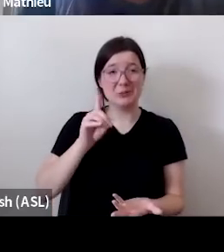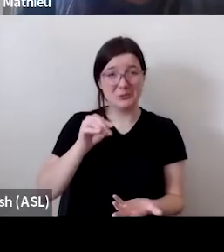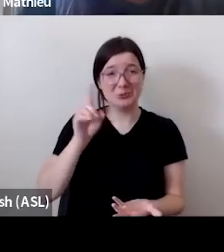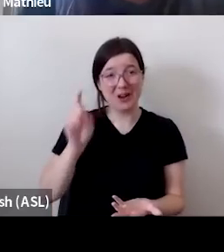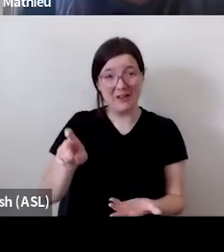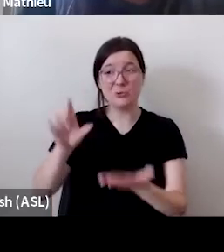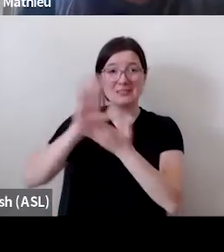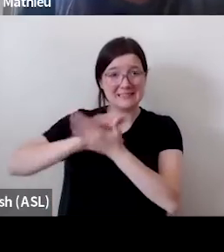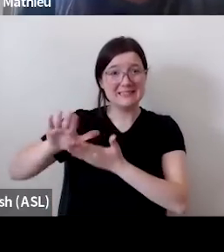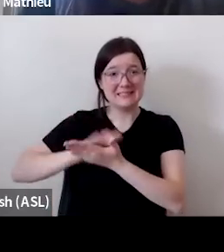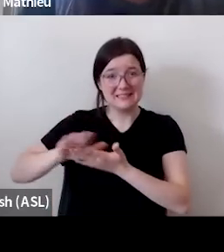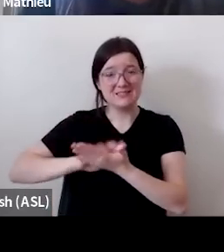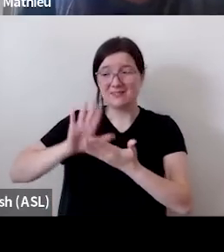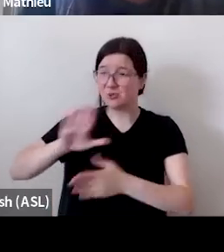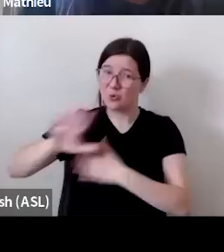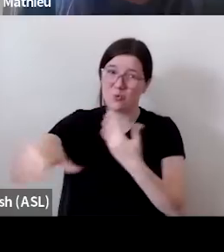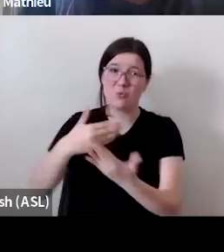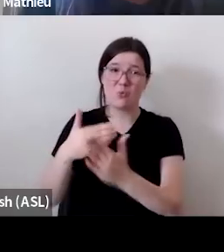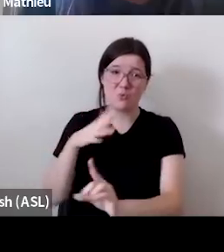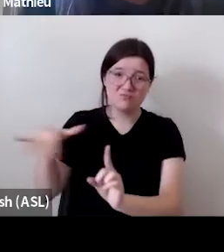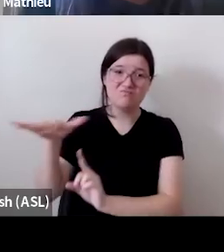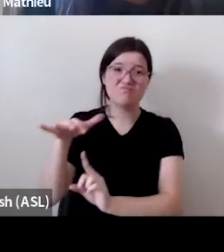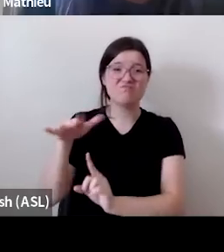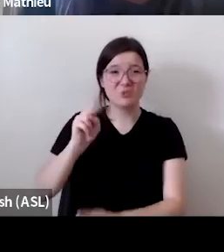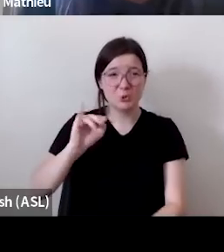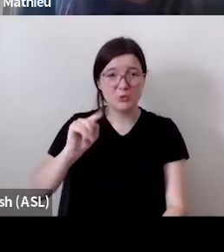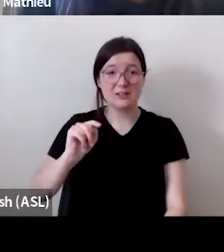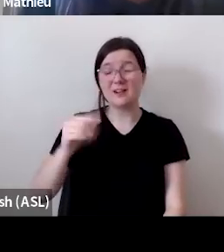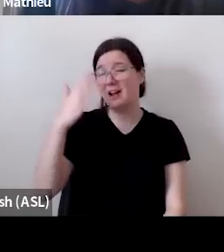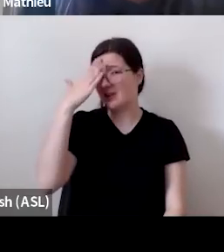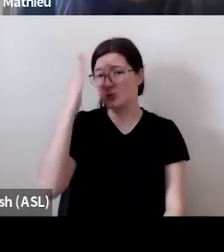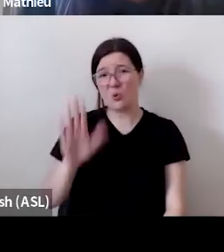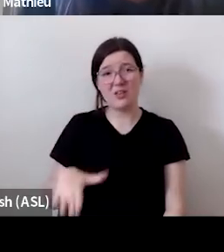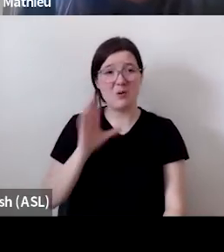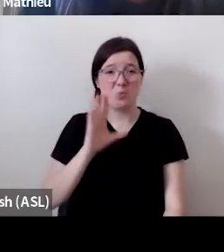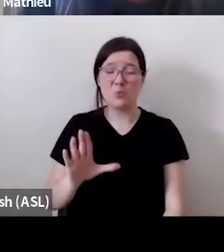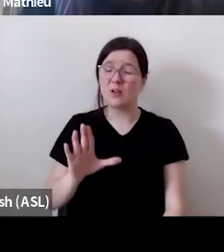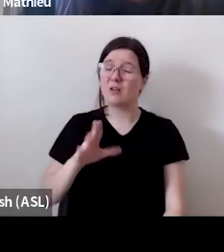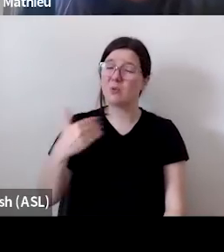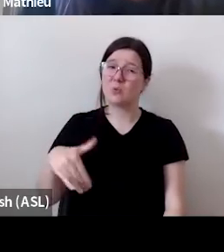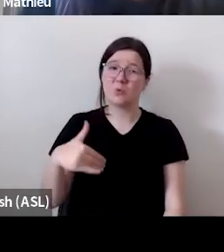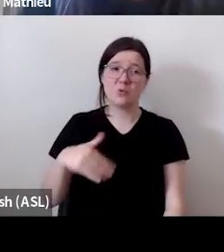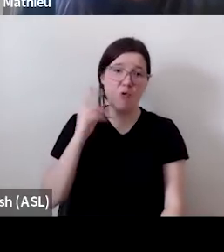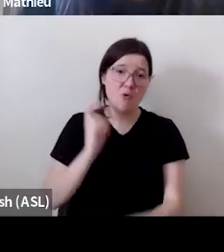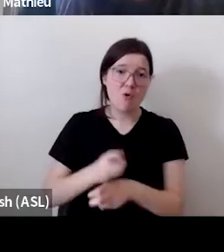I know that this is going to be extremely difficult for you and I know that this is not at all what you wanted,